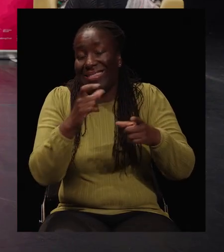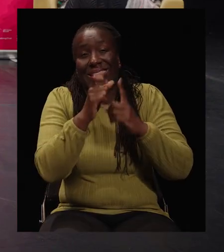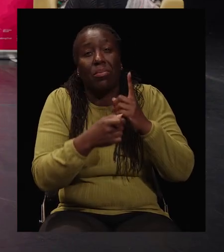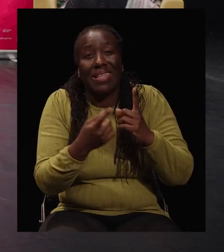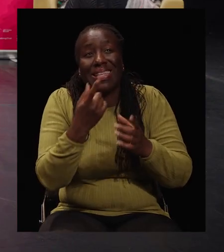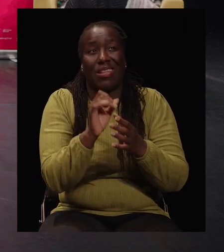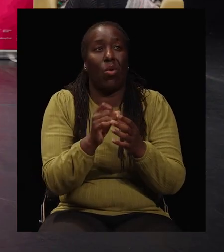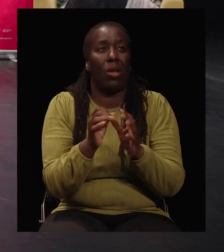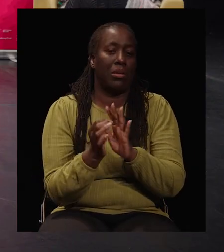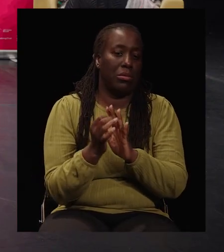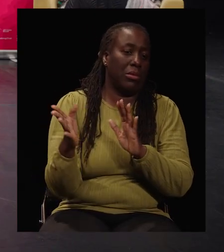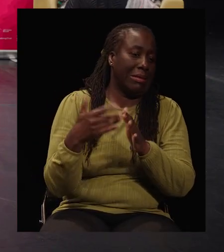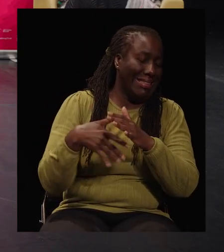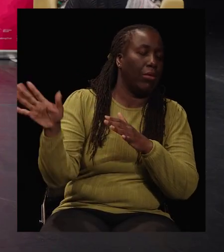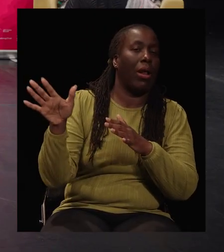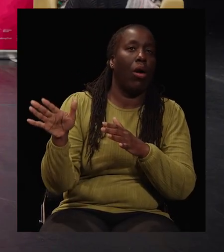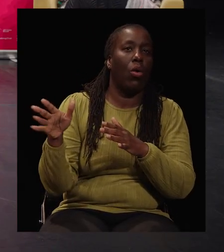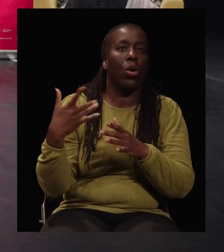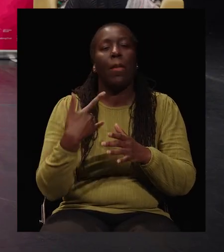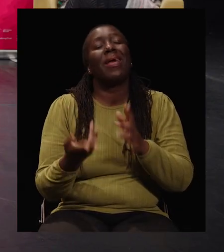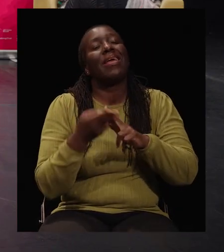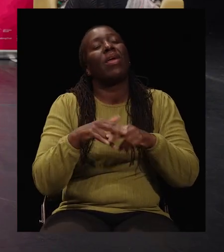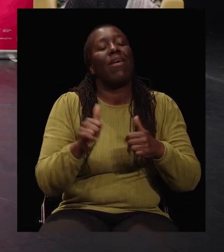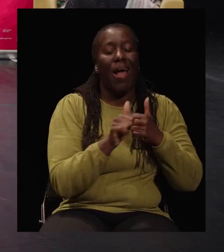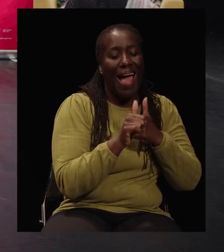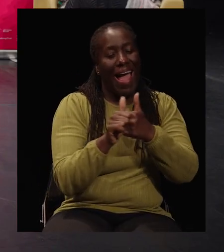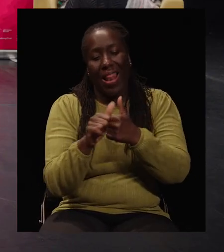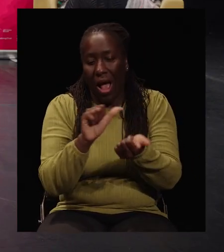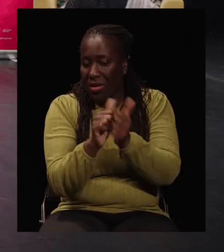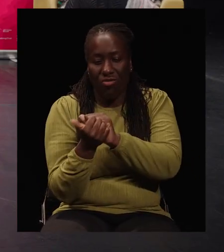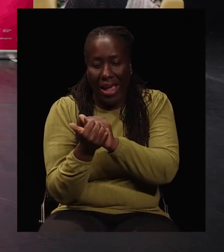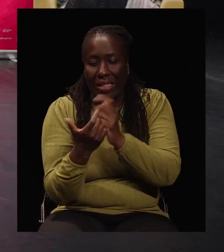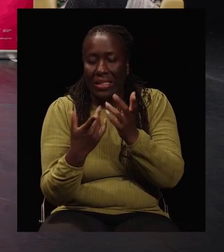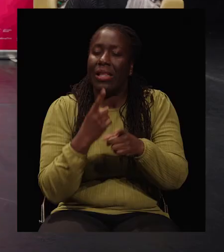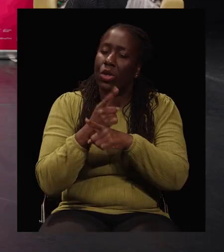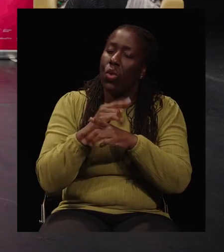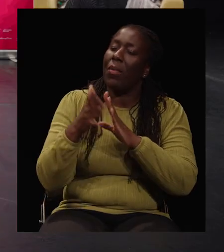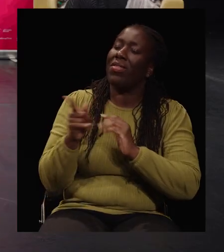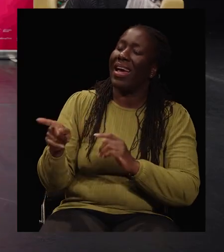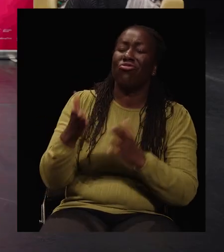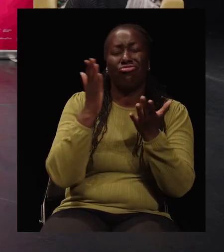A lot of the testimony from other allies and friends speaks to that as well. So yeah, the community for me